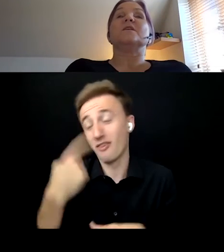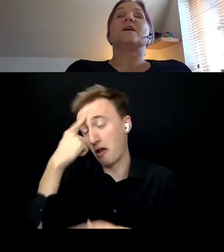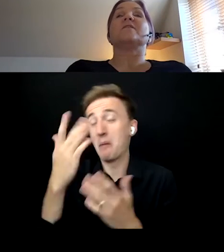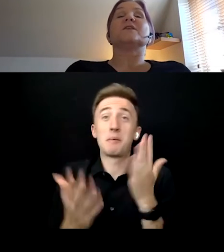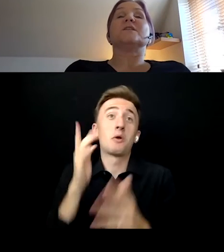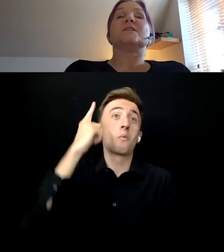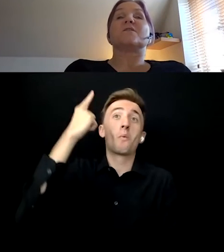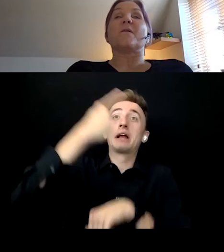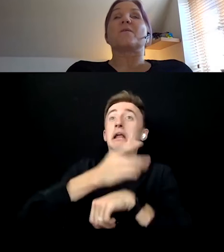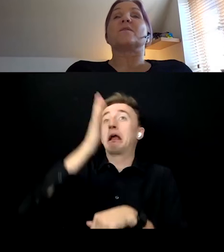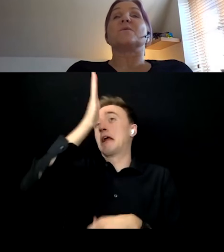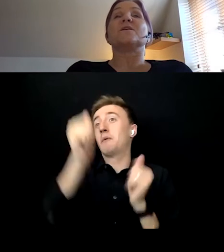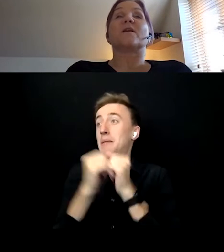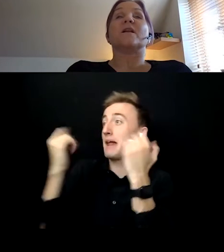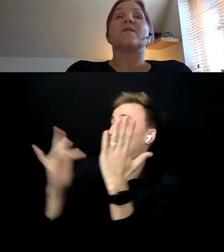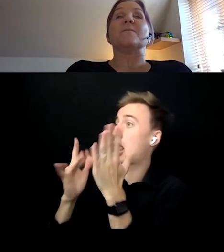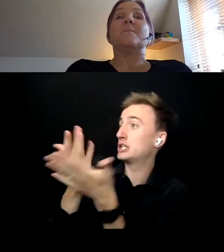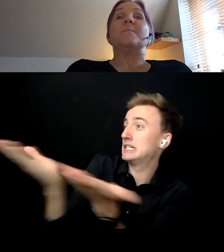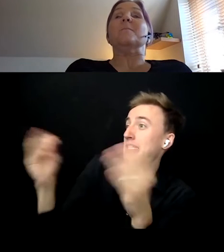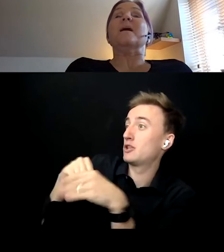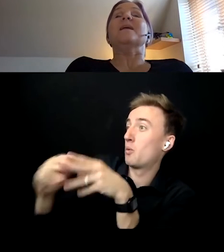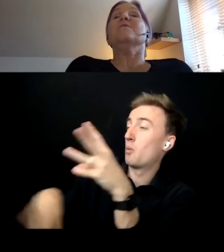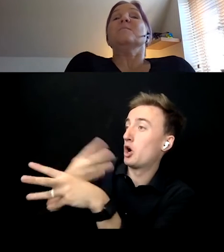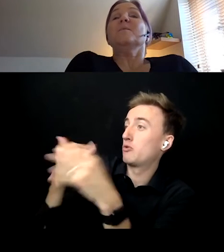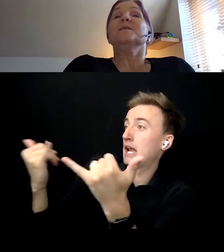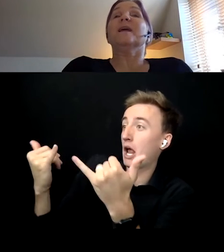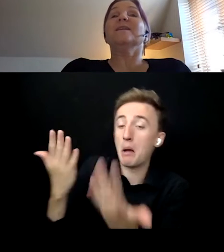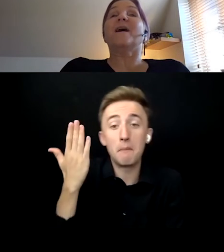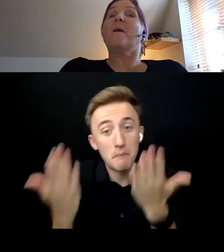these technologies that are out in the world right now, I might even be able to get it to